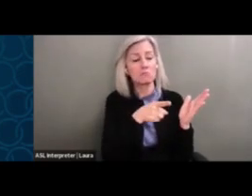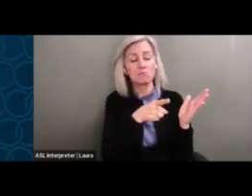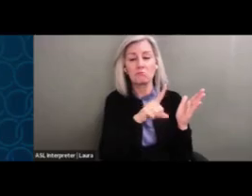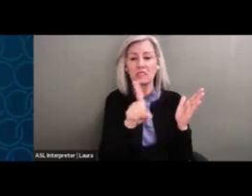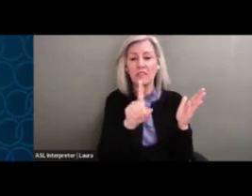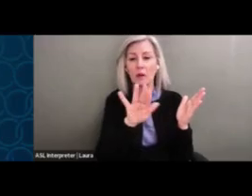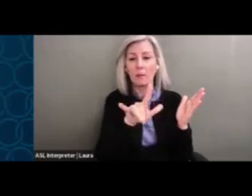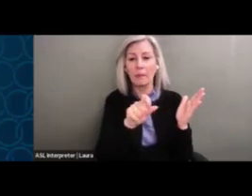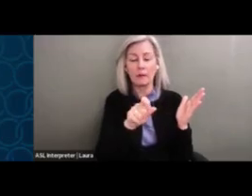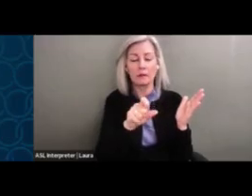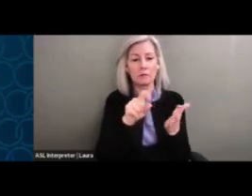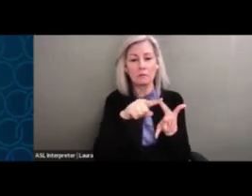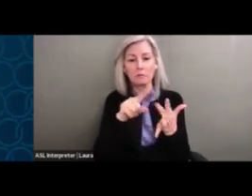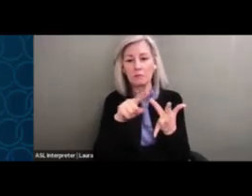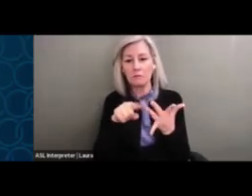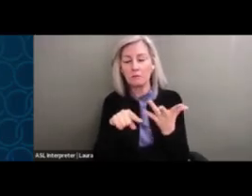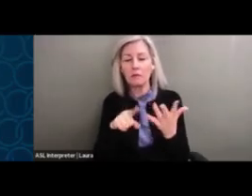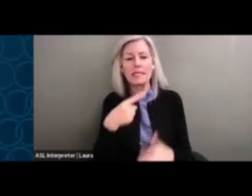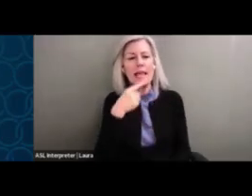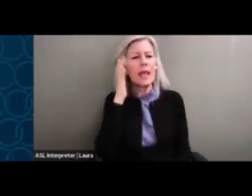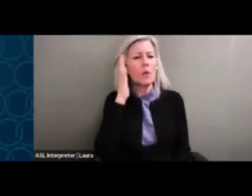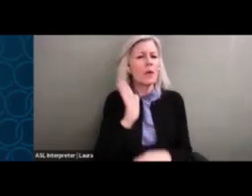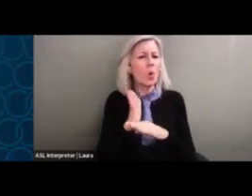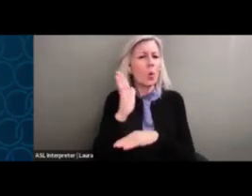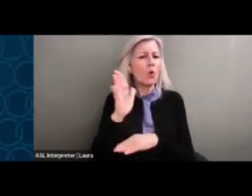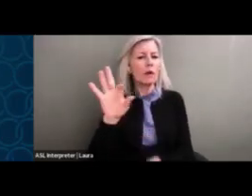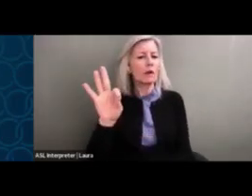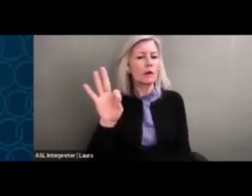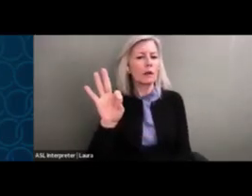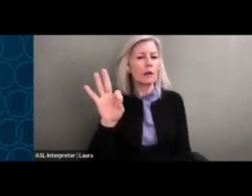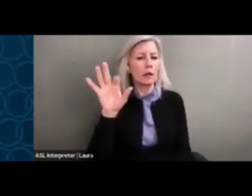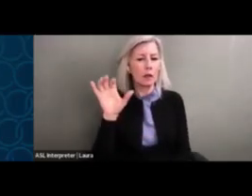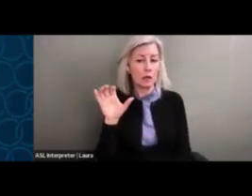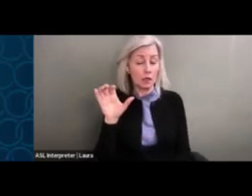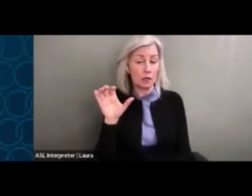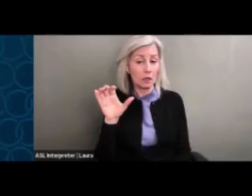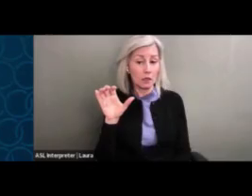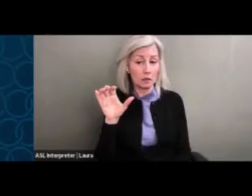that looks at whatever the cause and what two different bills mean,